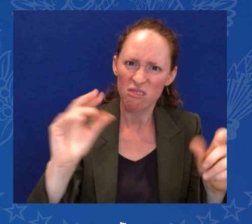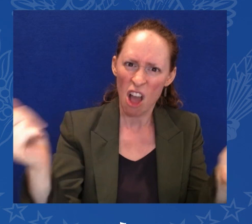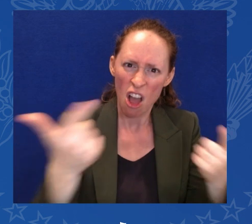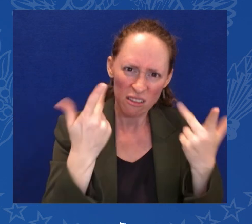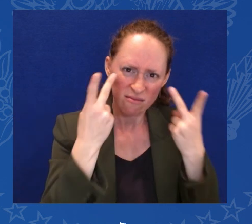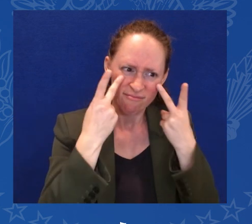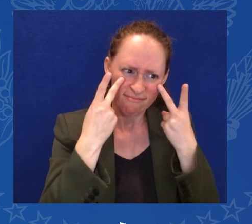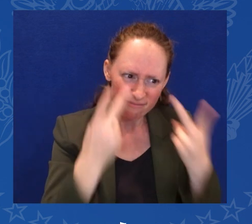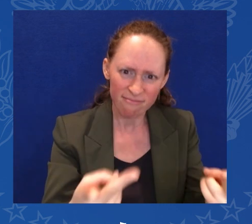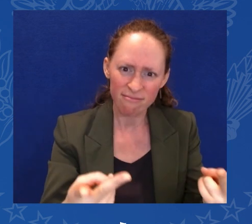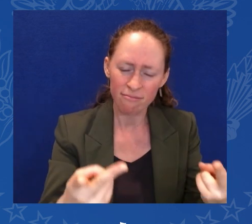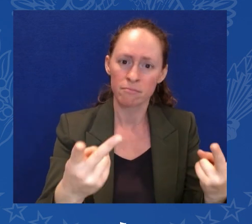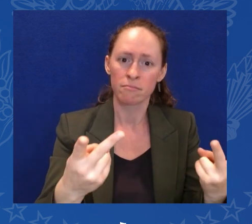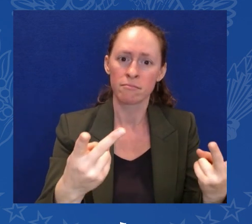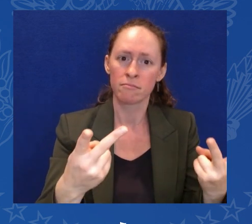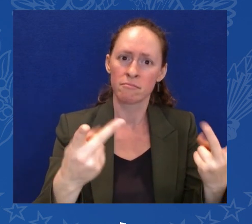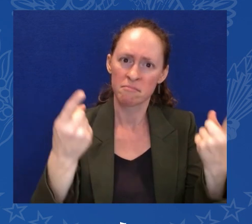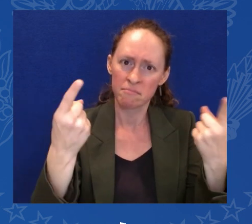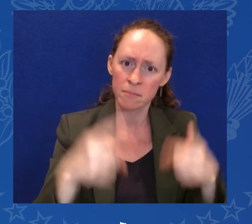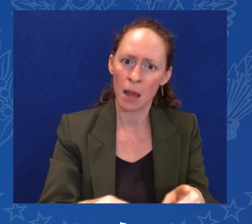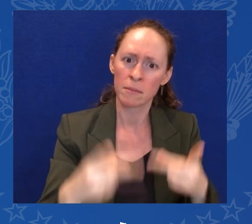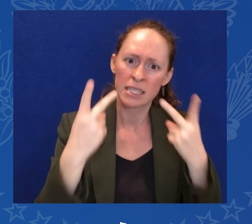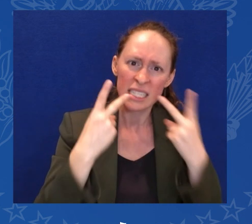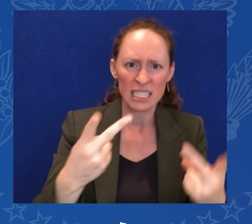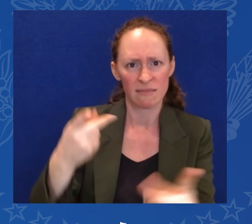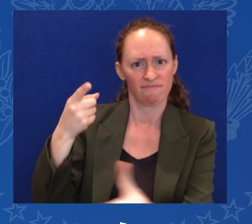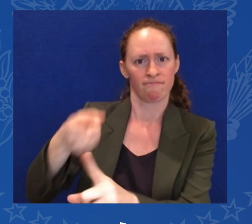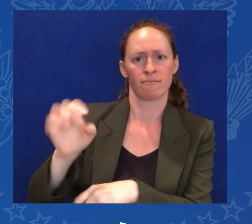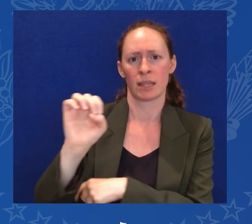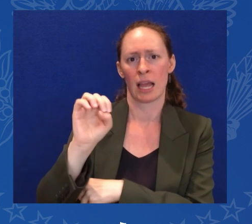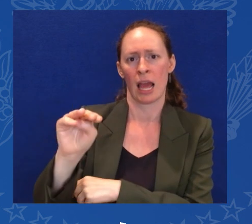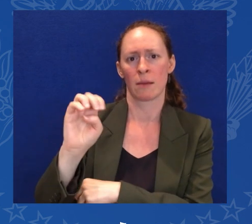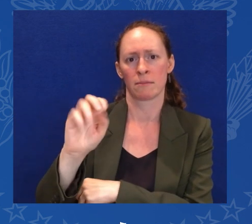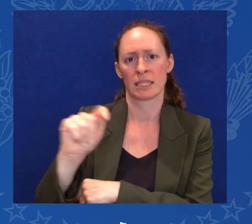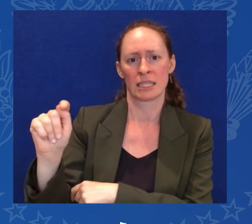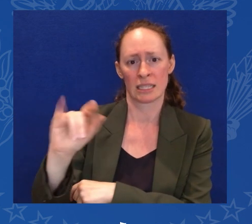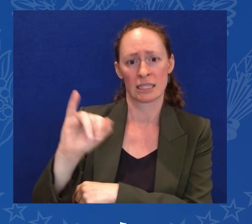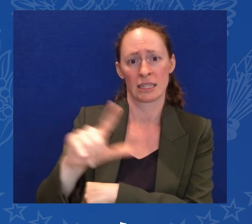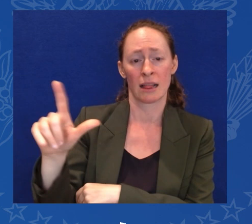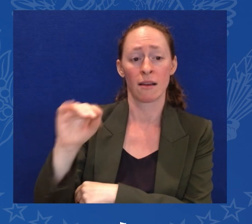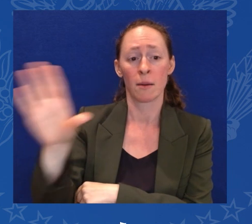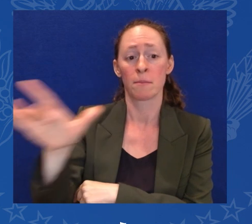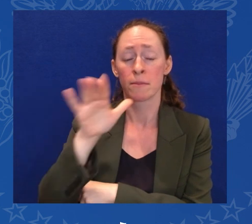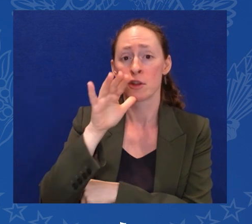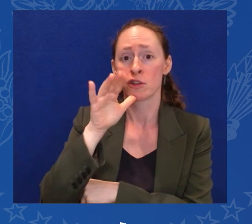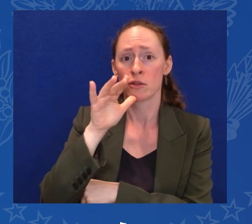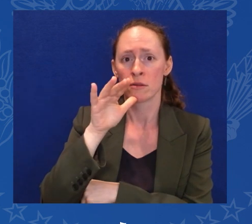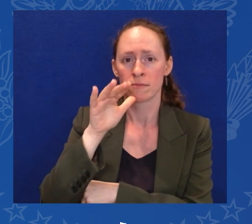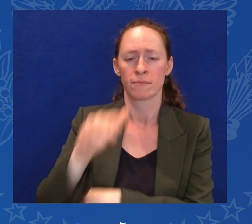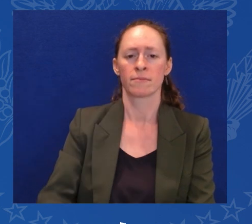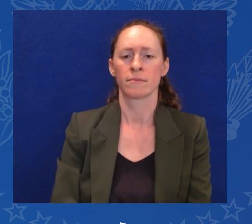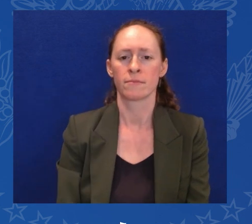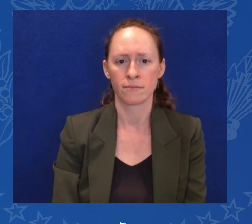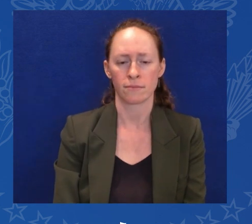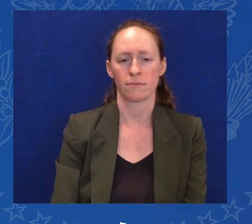reckoning with hate, violence, racism, overwhelming abuse of power, and brutality.